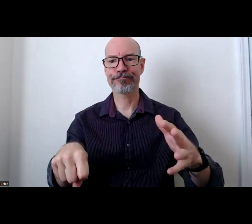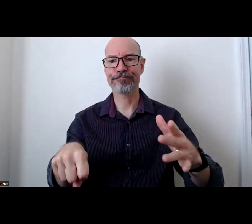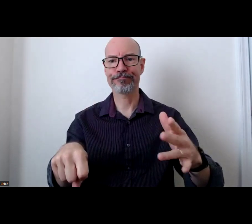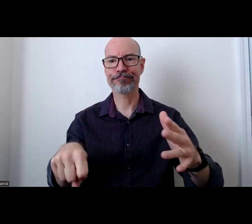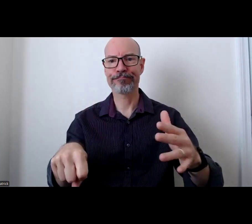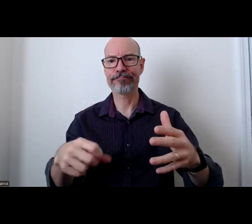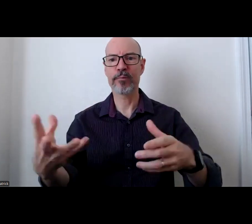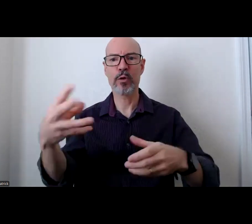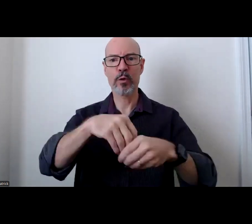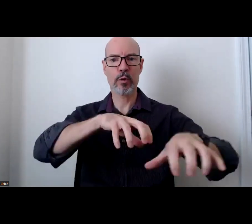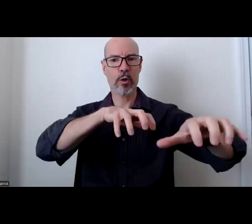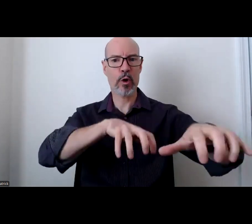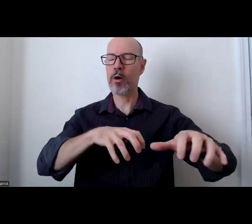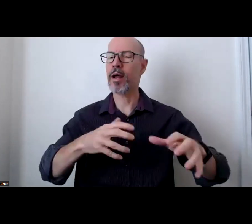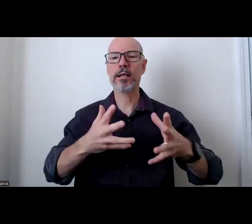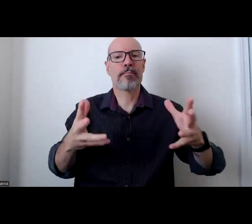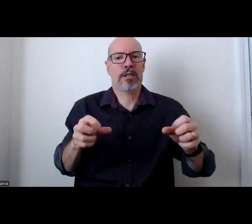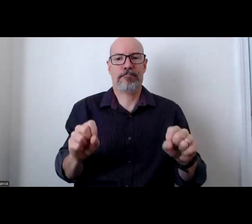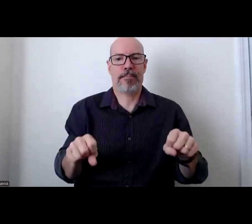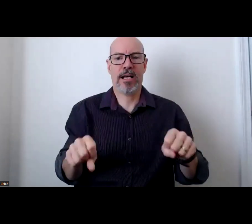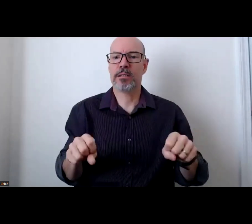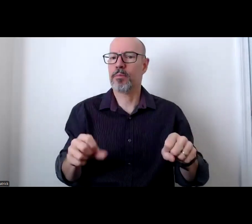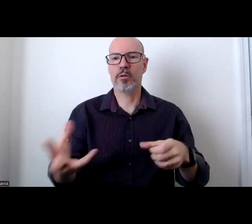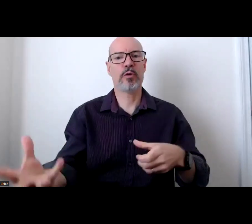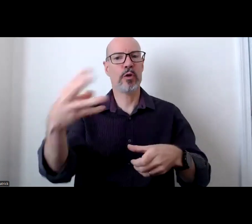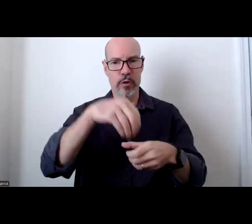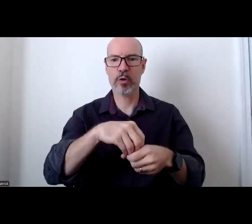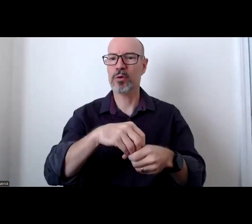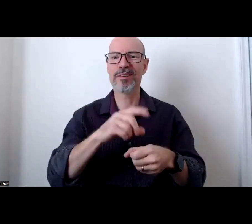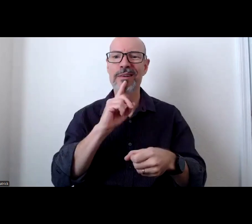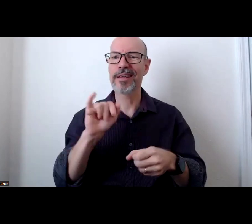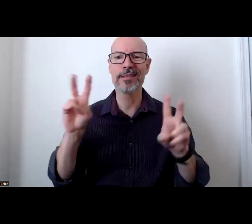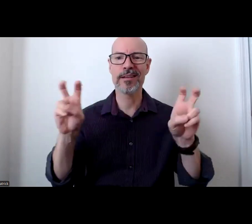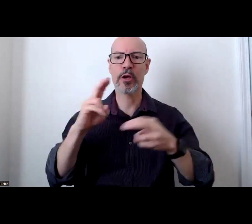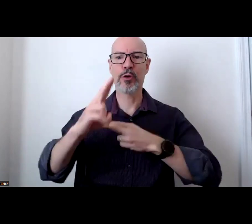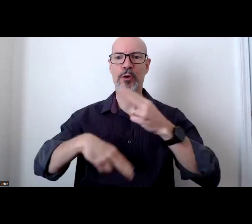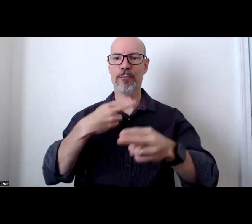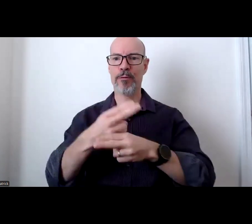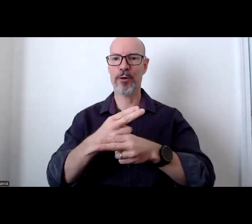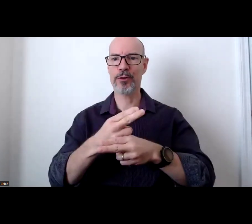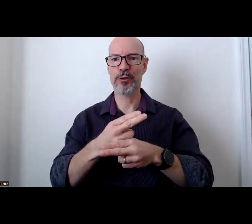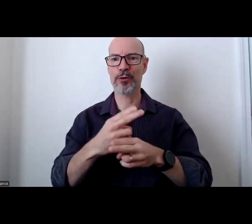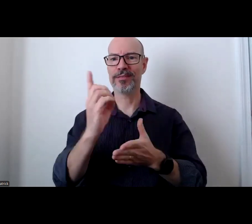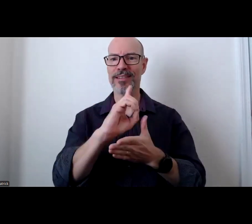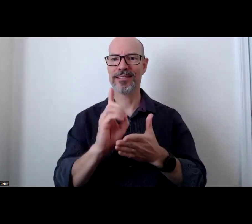like, incorporate CART as often as possible, as like a universal design kind of principle.